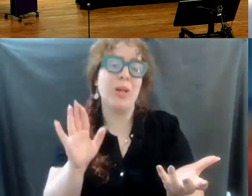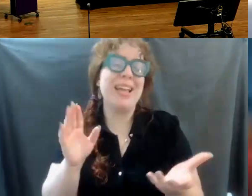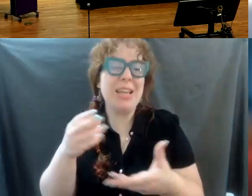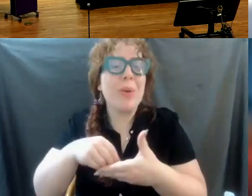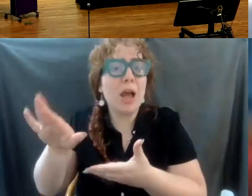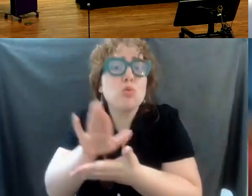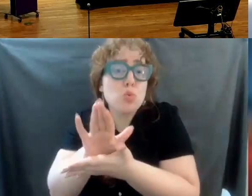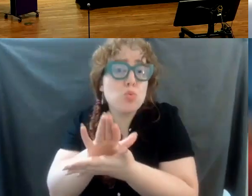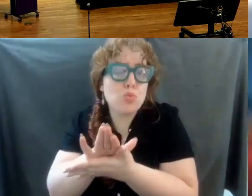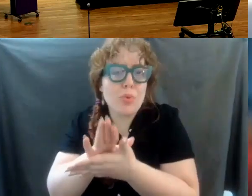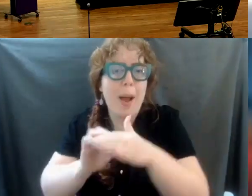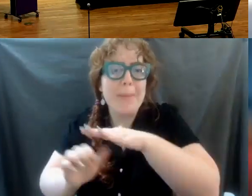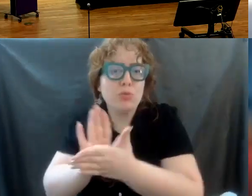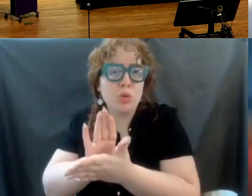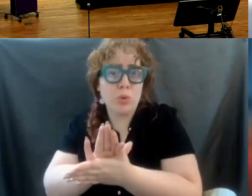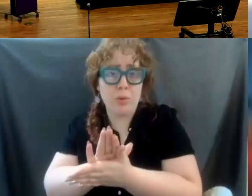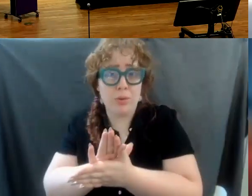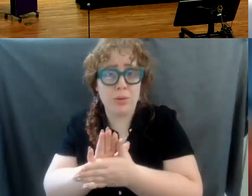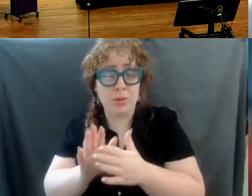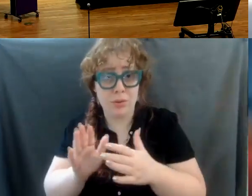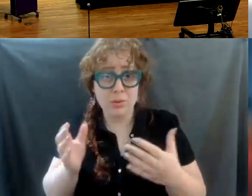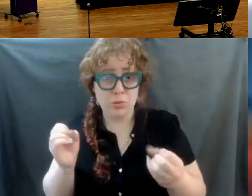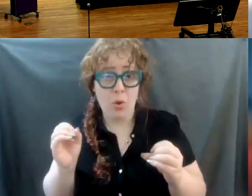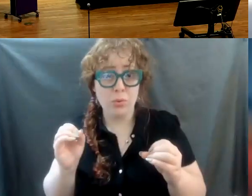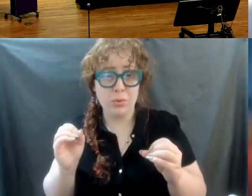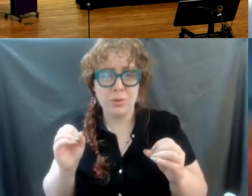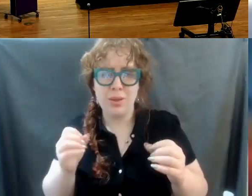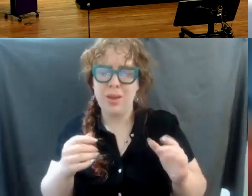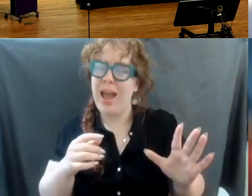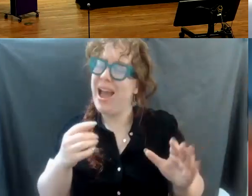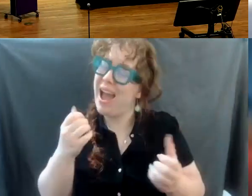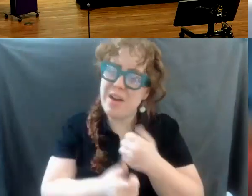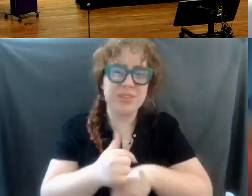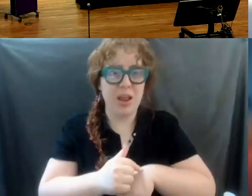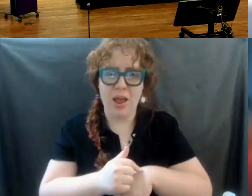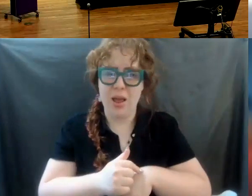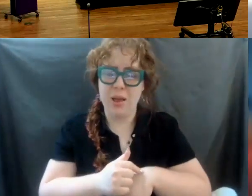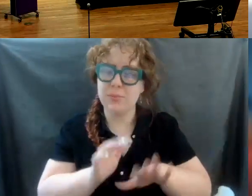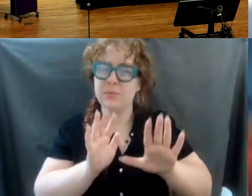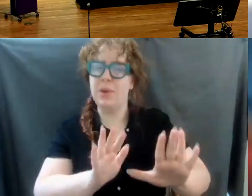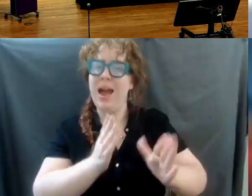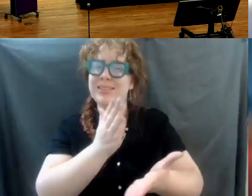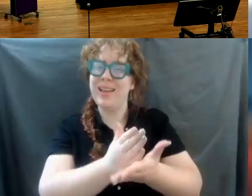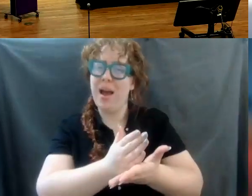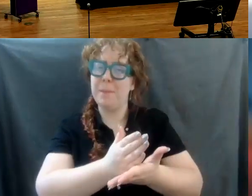But I always ask first, is that that the right structure, should they be moving more? Should everybody be moving more?